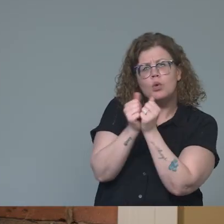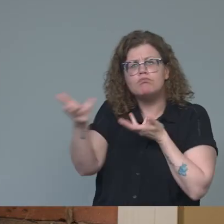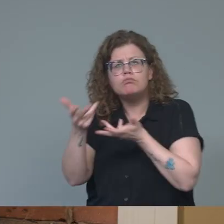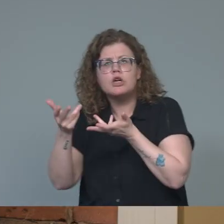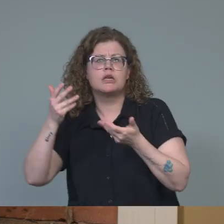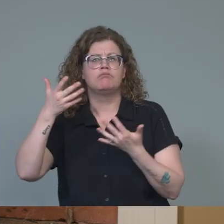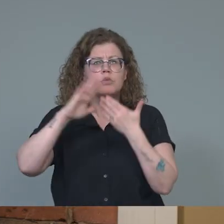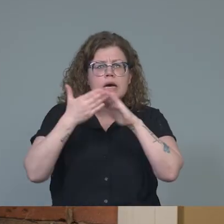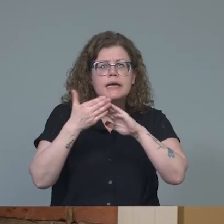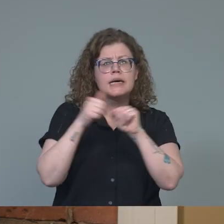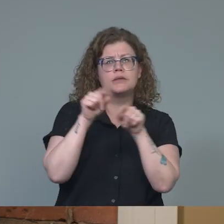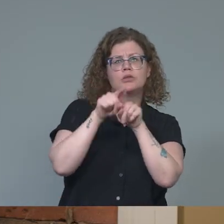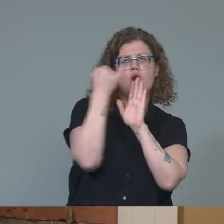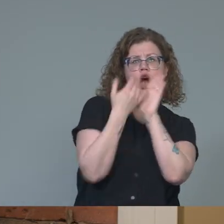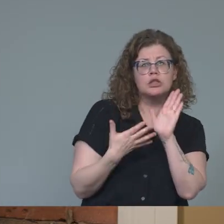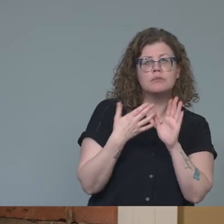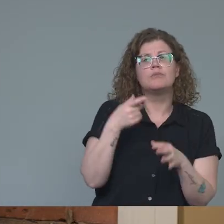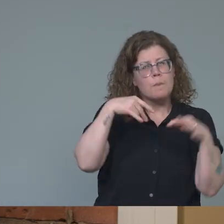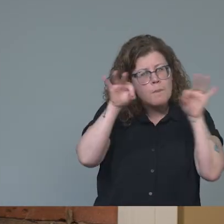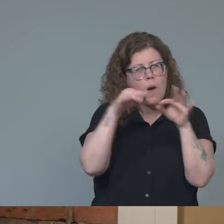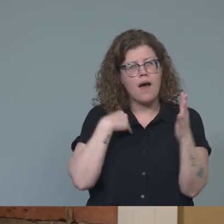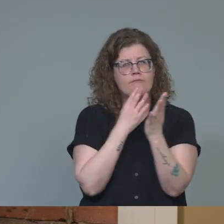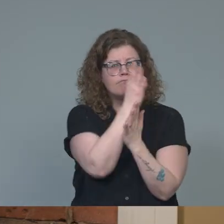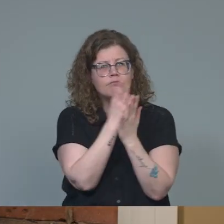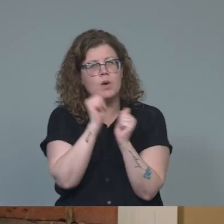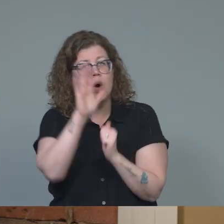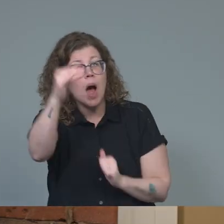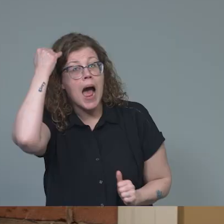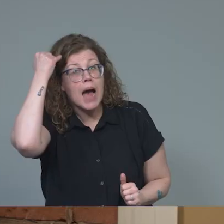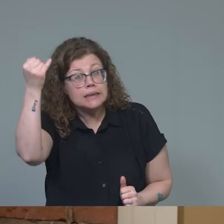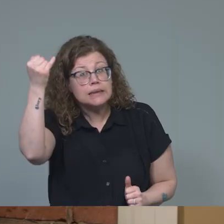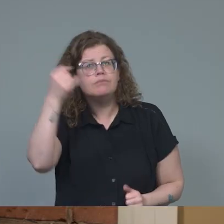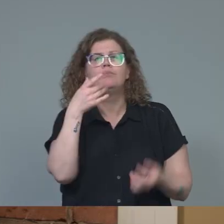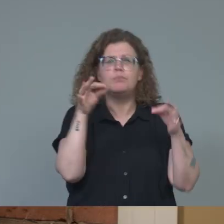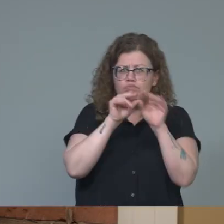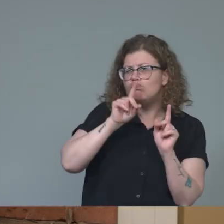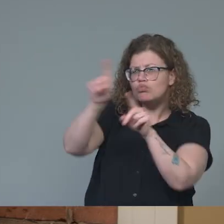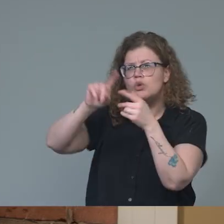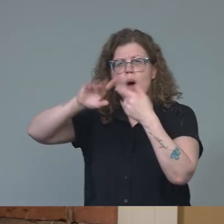significant dates, times, anniversaries, places within their community to memorialize those with